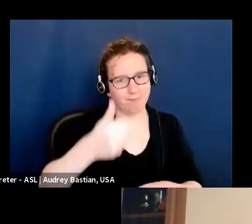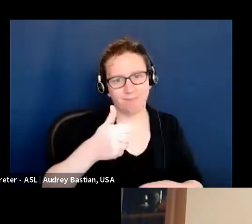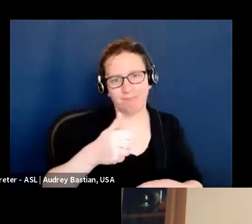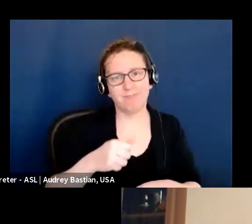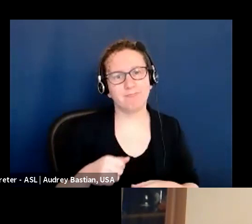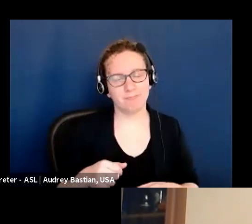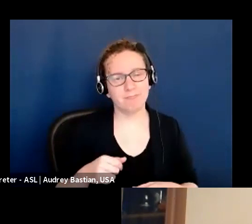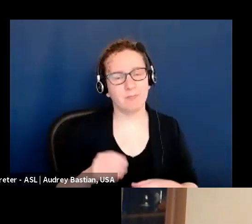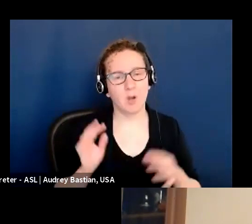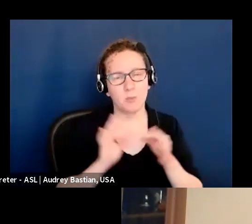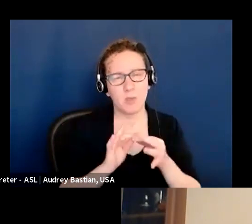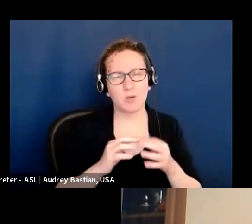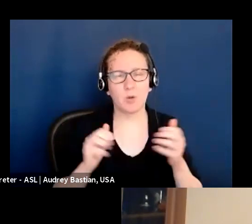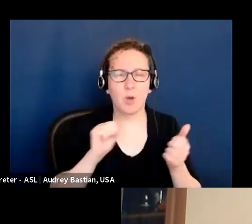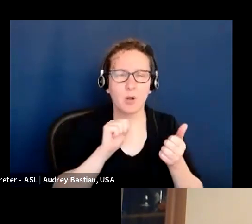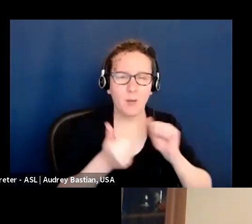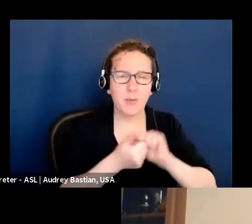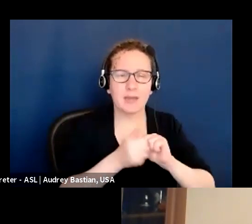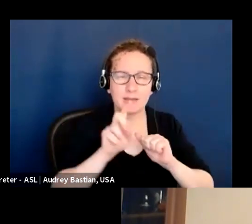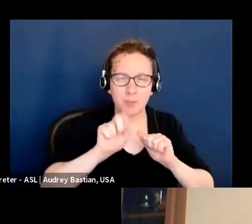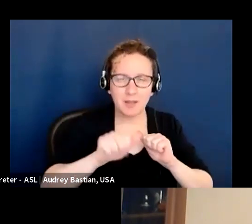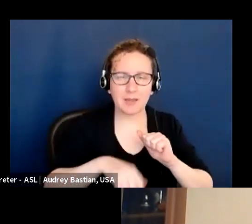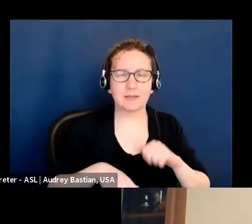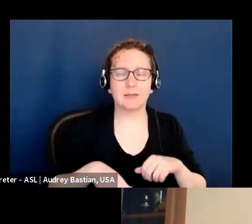being accommodated to disabilities, for people with different economic backgrounds,